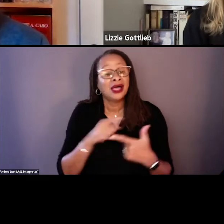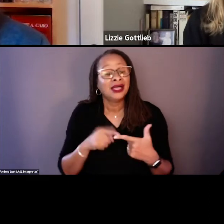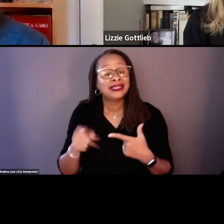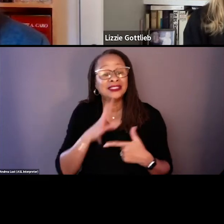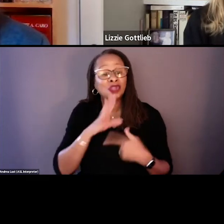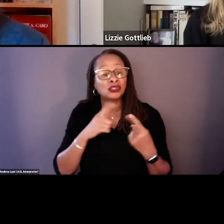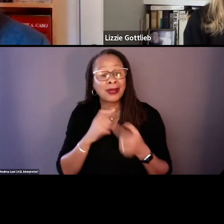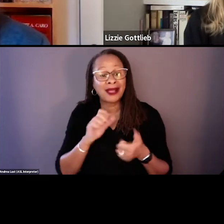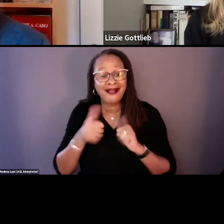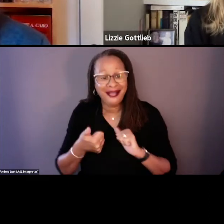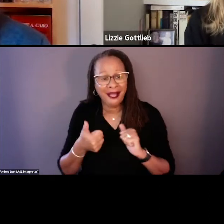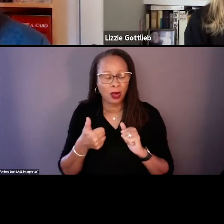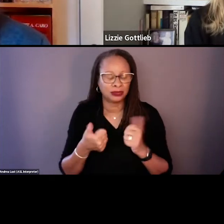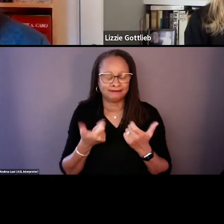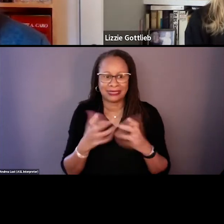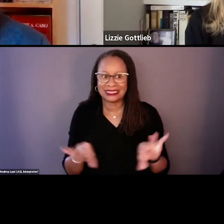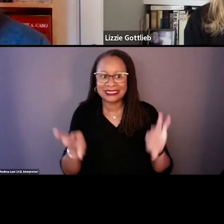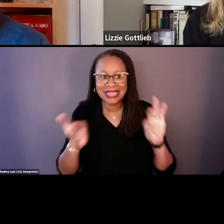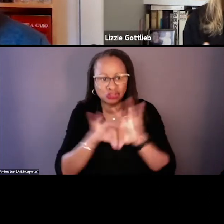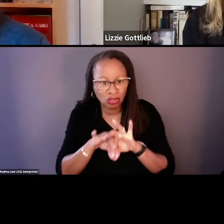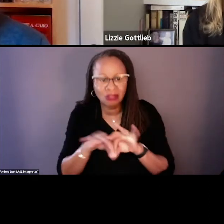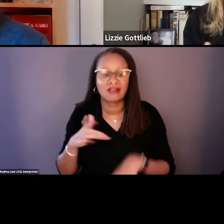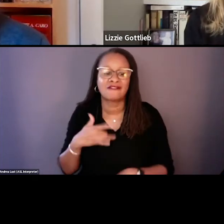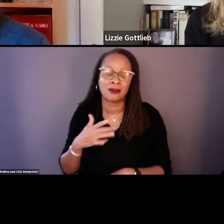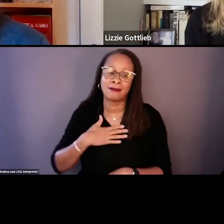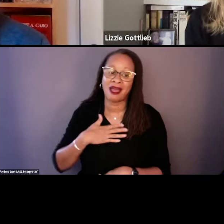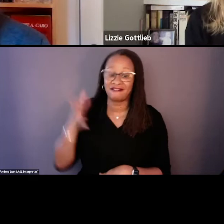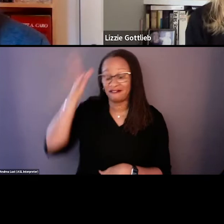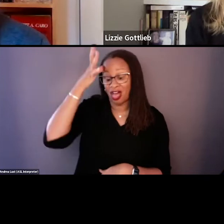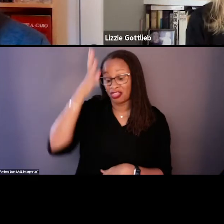And he talked about how essential he felt my father was to